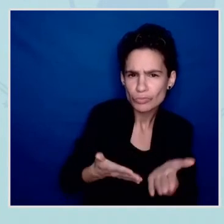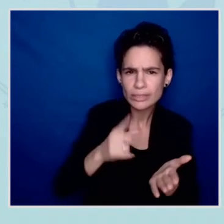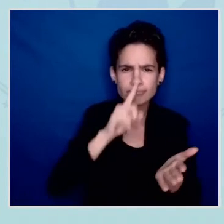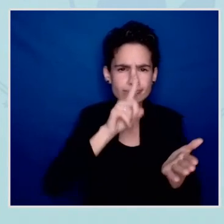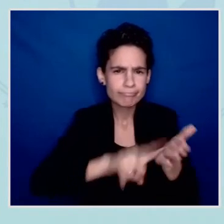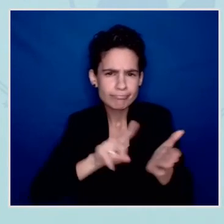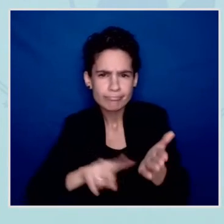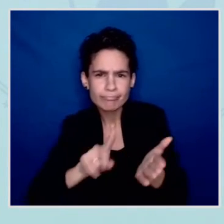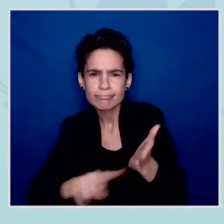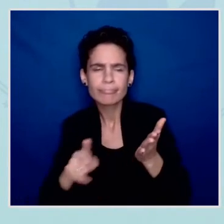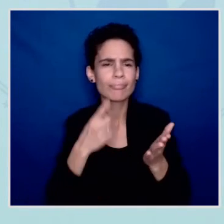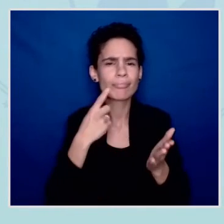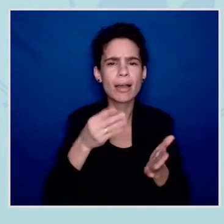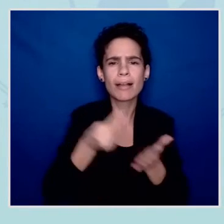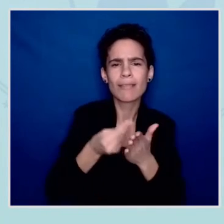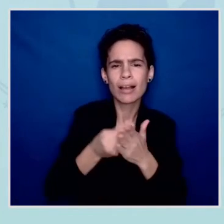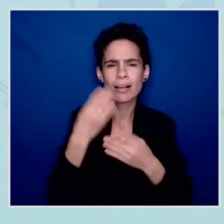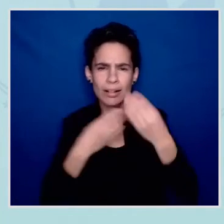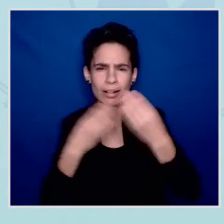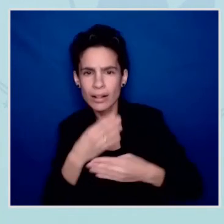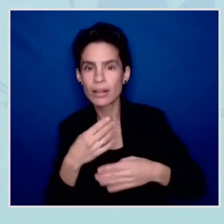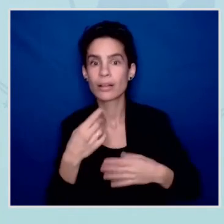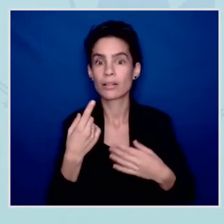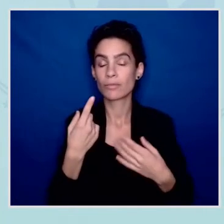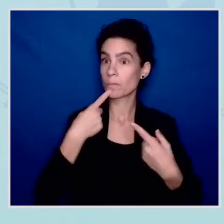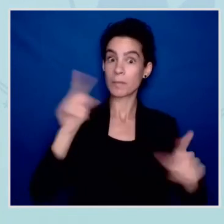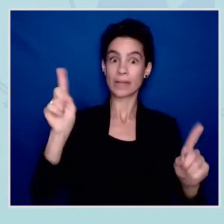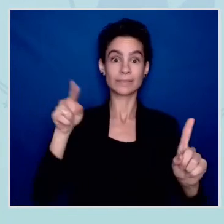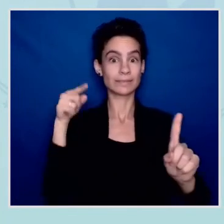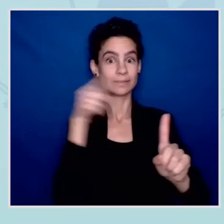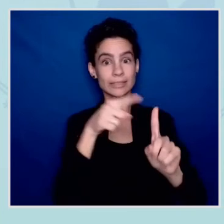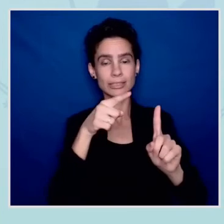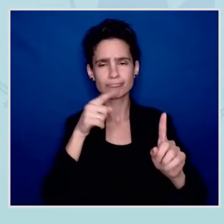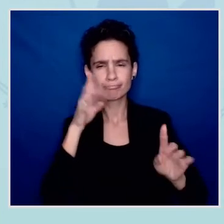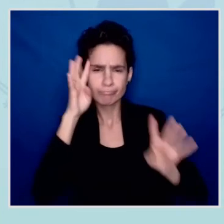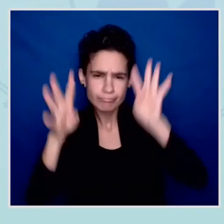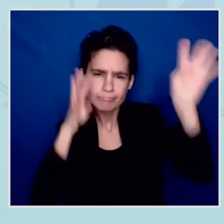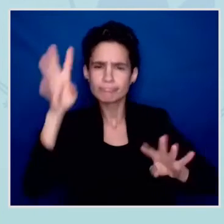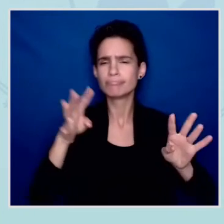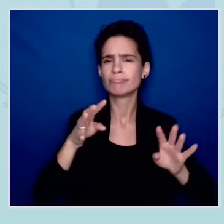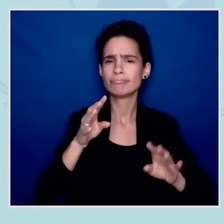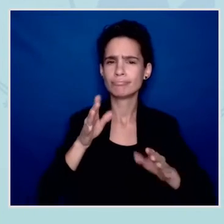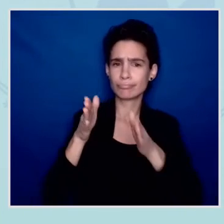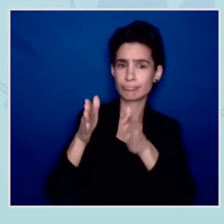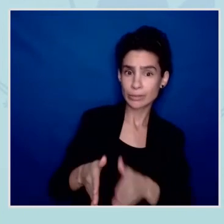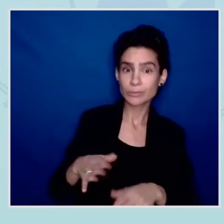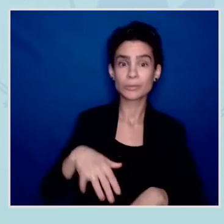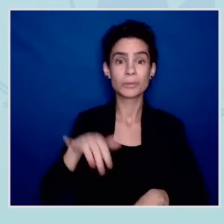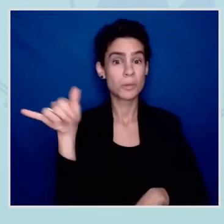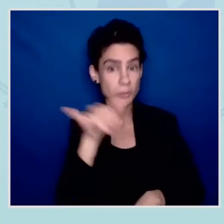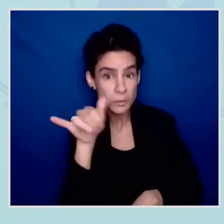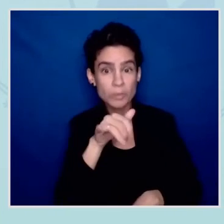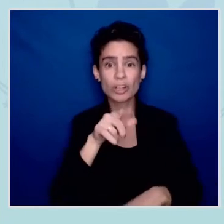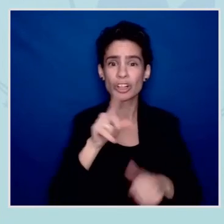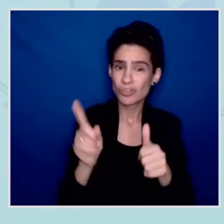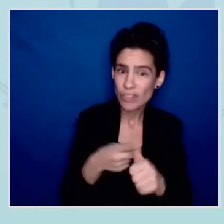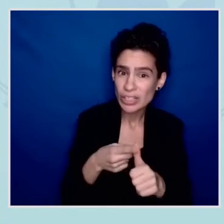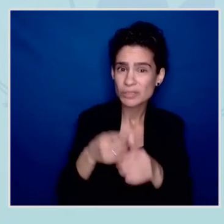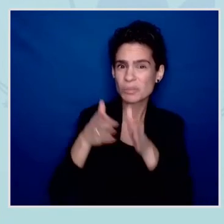SUCCESSFUL ENTREPRENEUR WHO CREATED JOBS ON MAIN STREET AND BROUGHT BUSINESSES BACK FROM THE EDGE. SHE BECAME A STRAIGHT STATE TENSOR TREASURER, INVEST IN